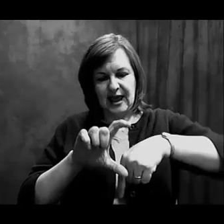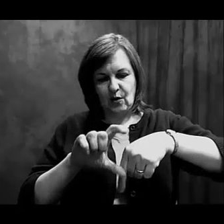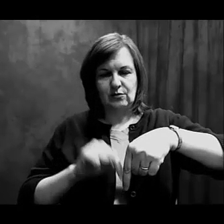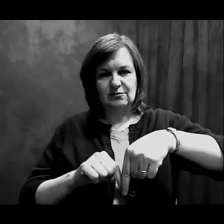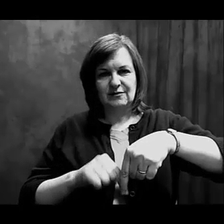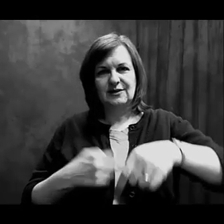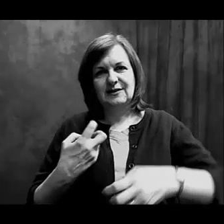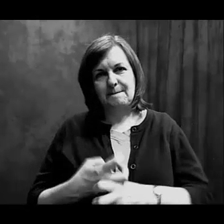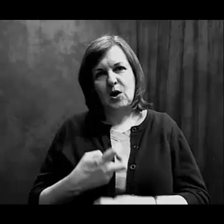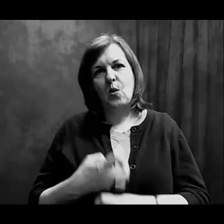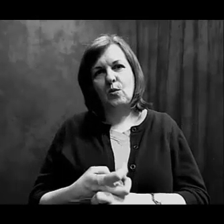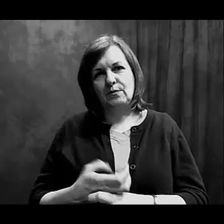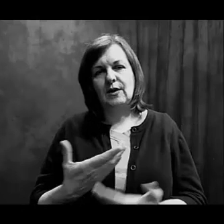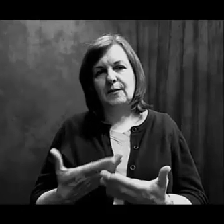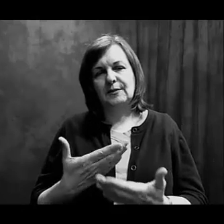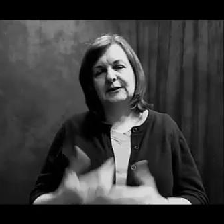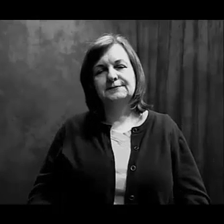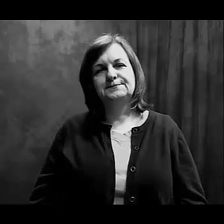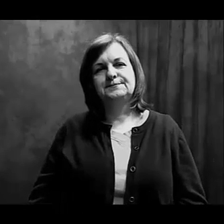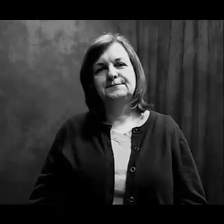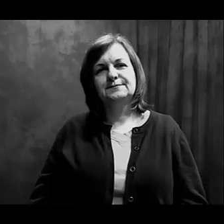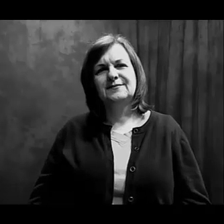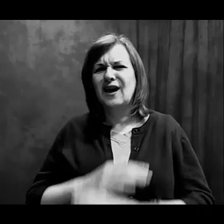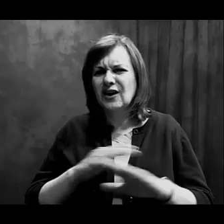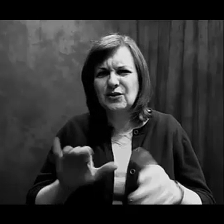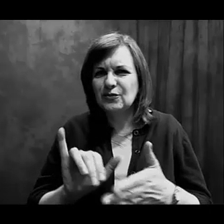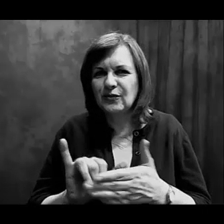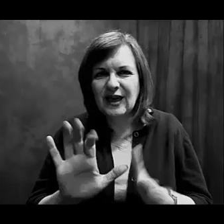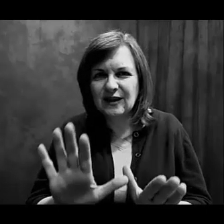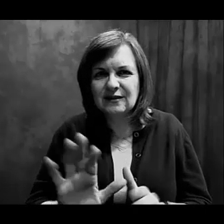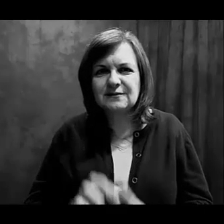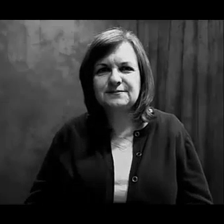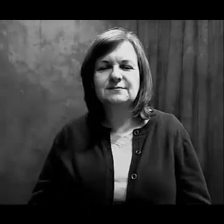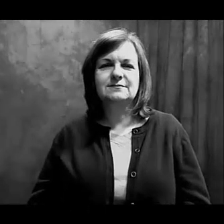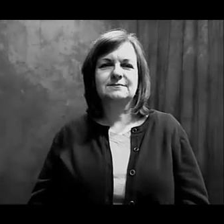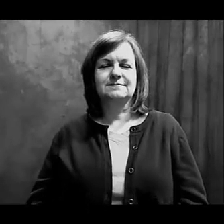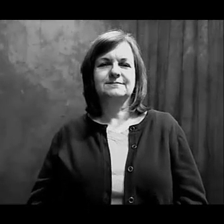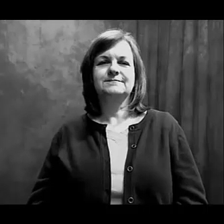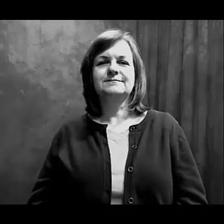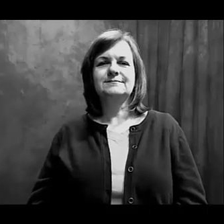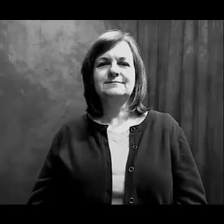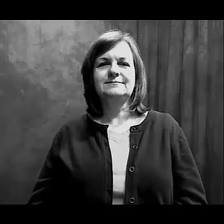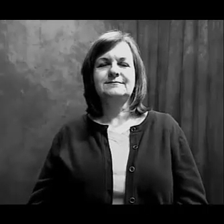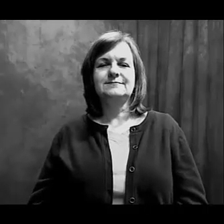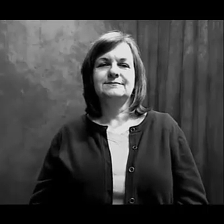and typically down to bone at the point don't do that!!